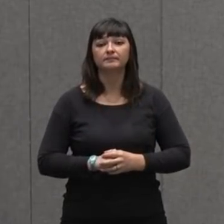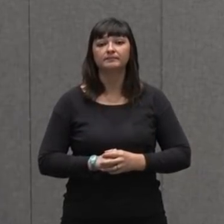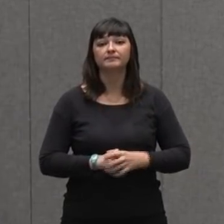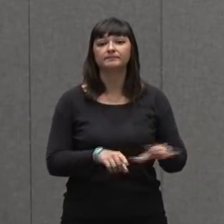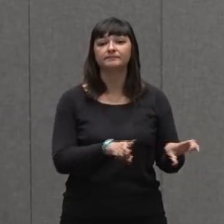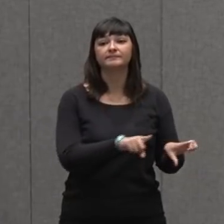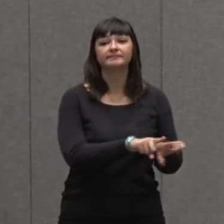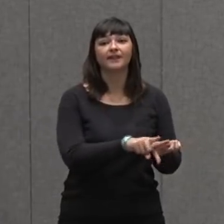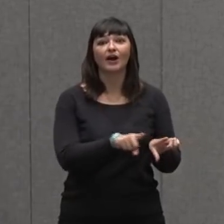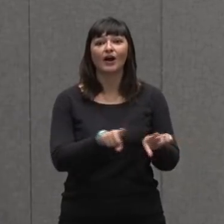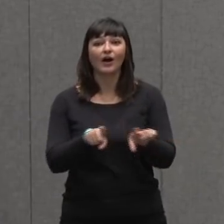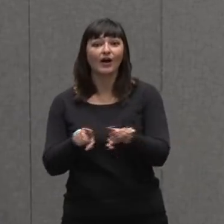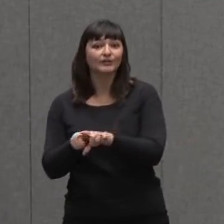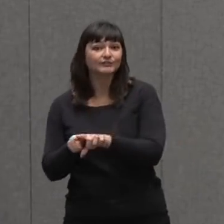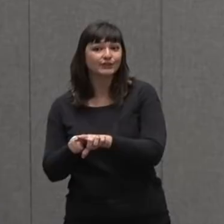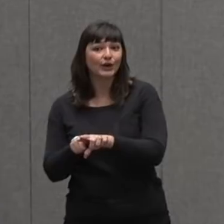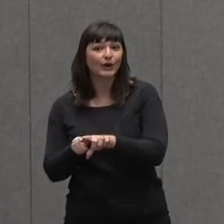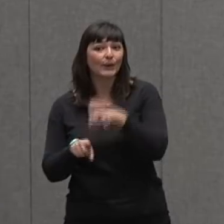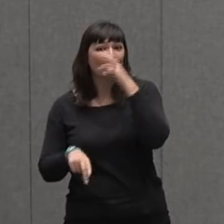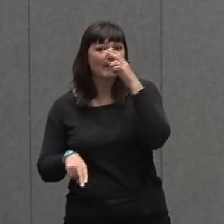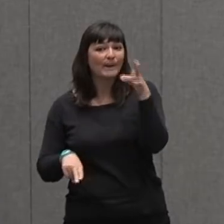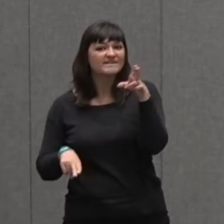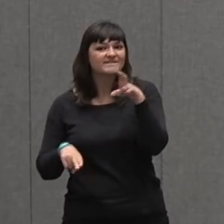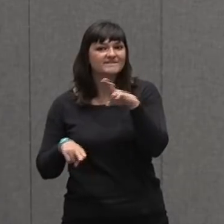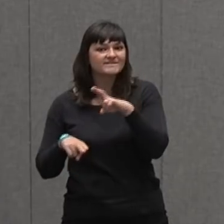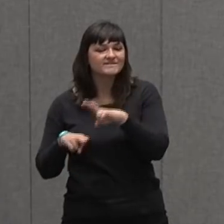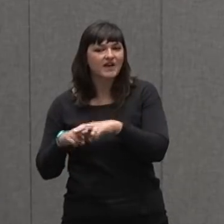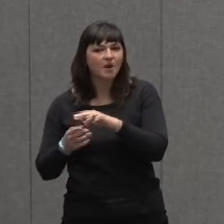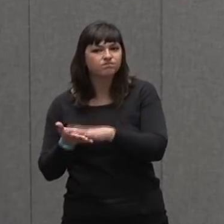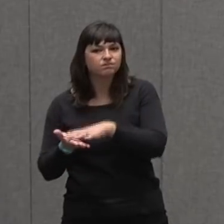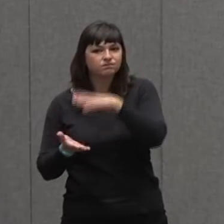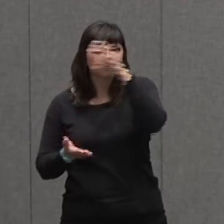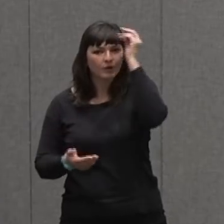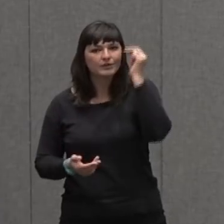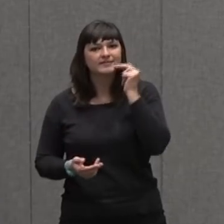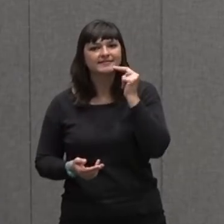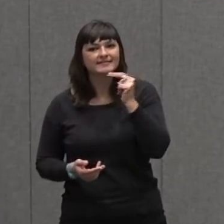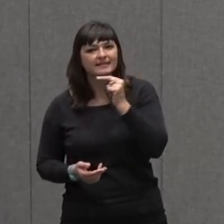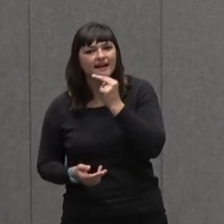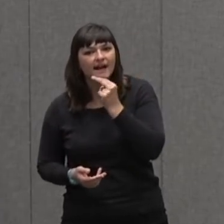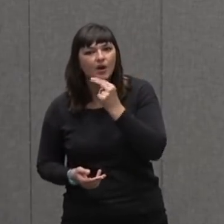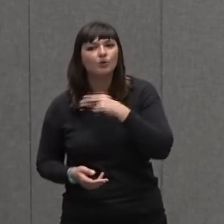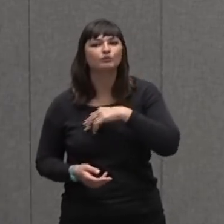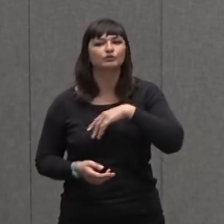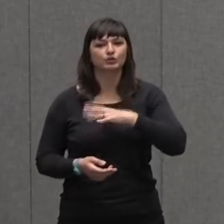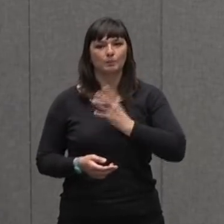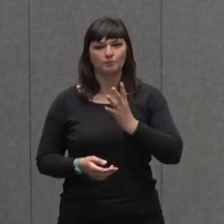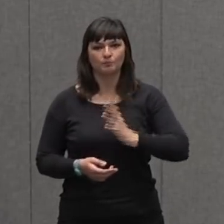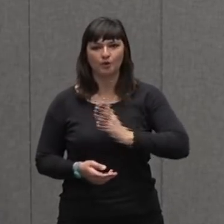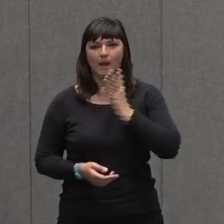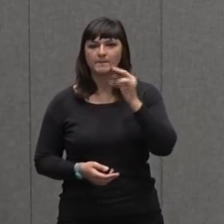with nouns and proper nouns with Mrs. Craff. And then we're going to have a beautiful read aloud with Mrs. Kay.